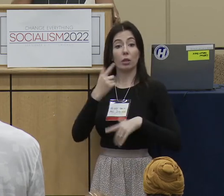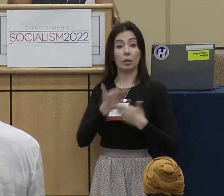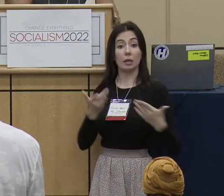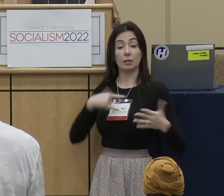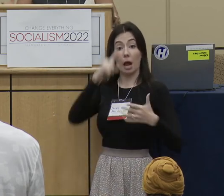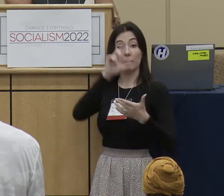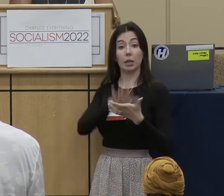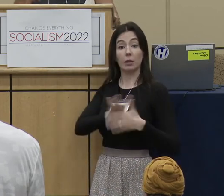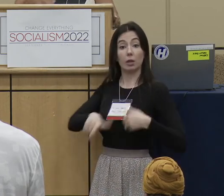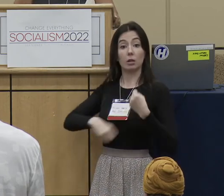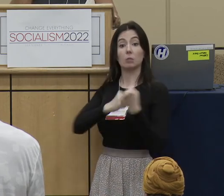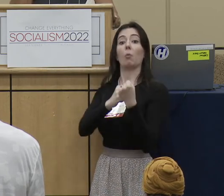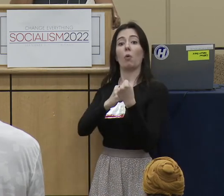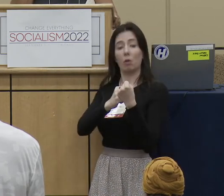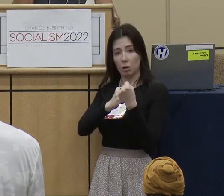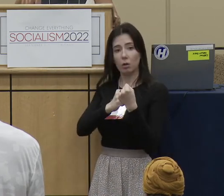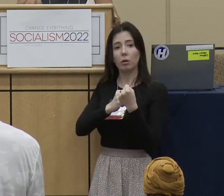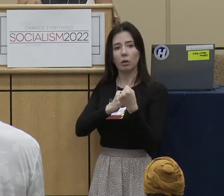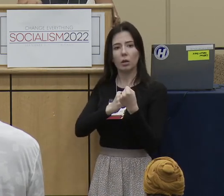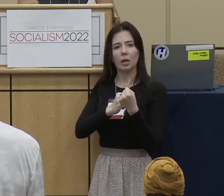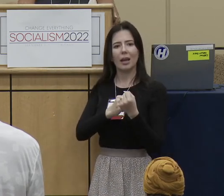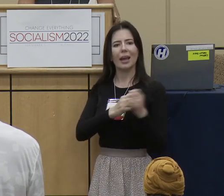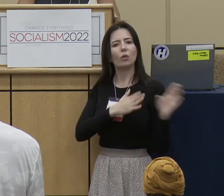own time, I can work on supporting the things I believe